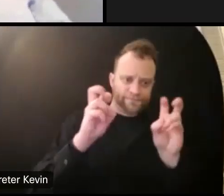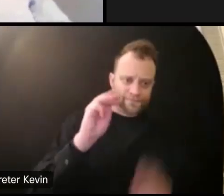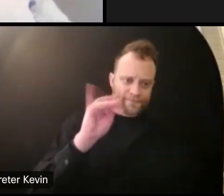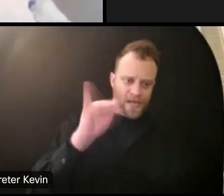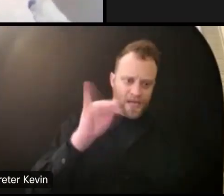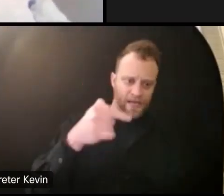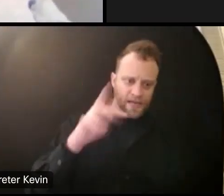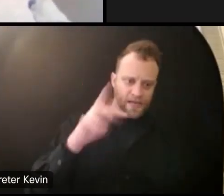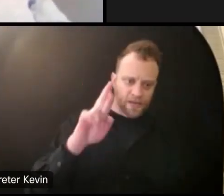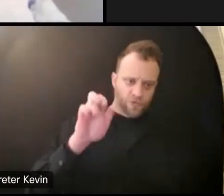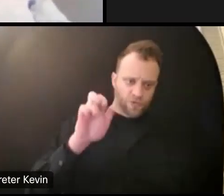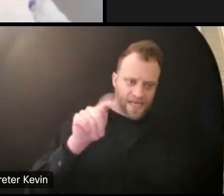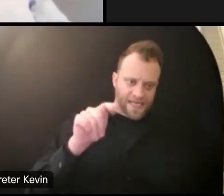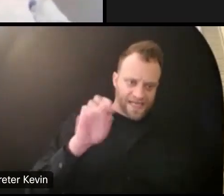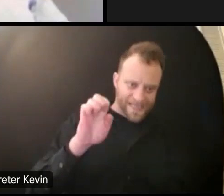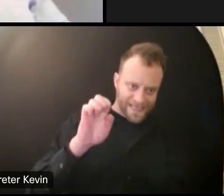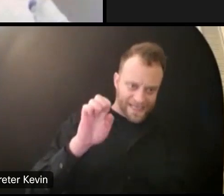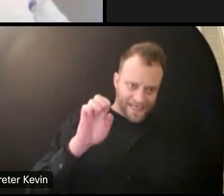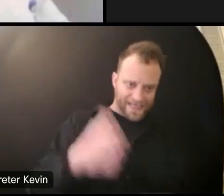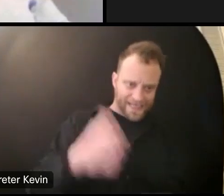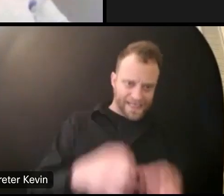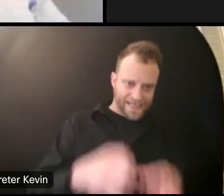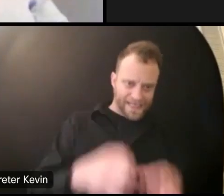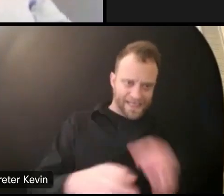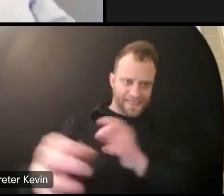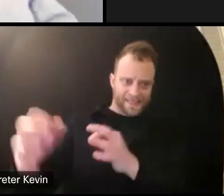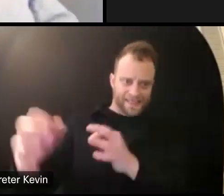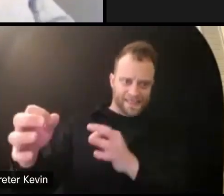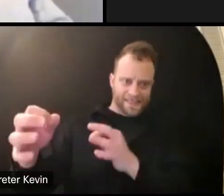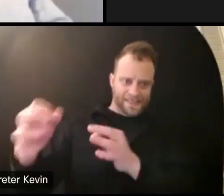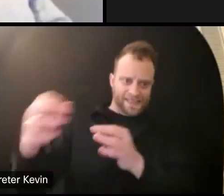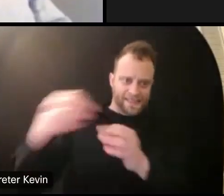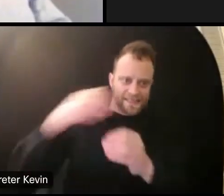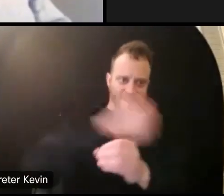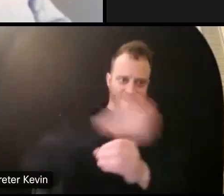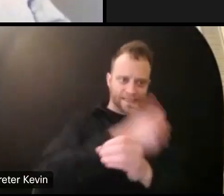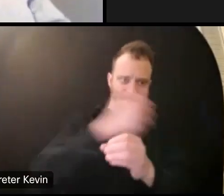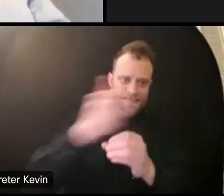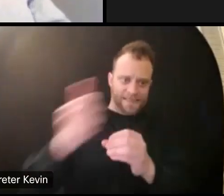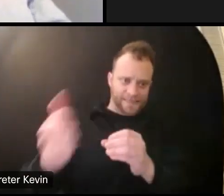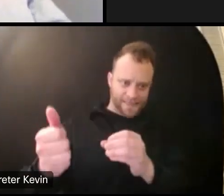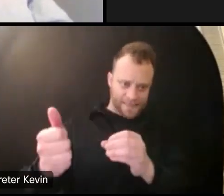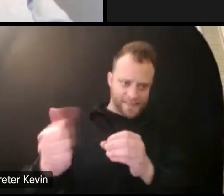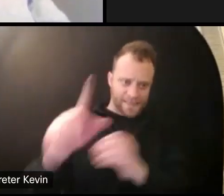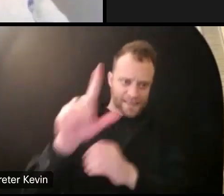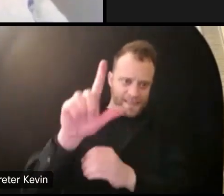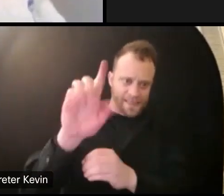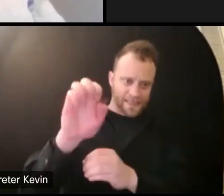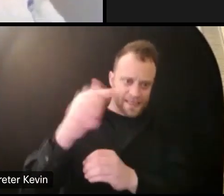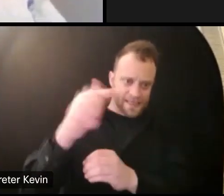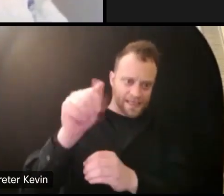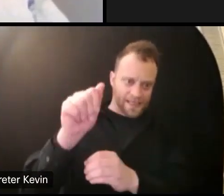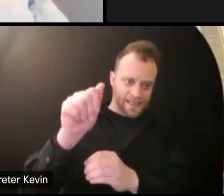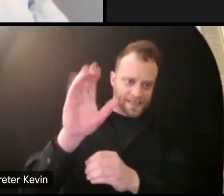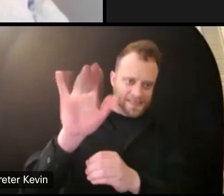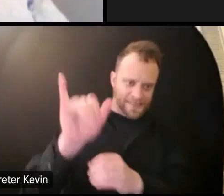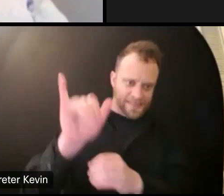When specifically asked to not do that, or in situations where a Single Member District today